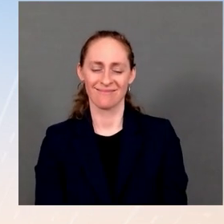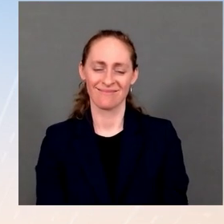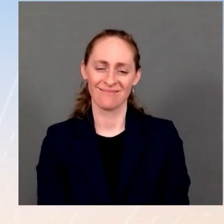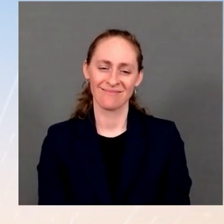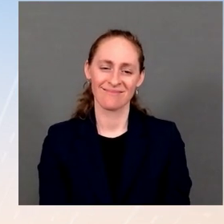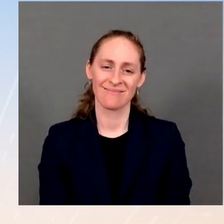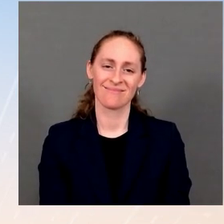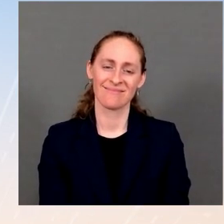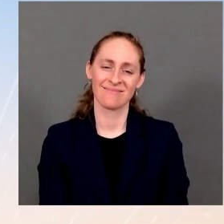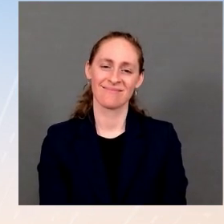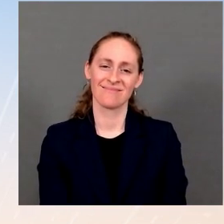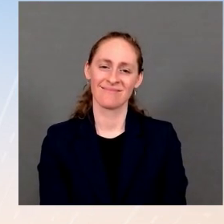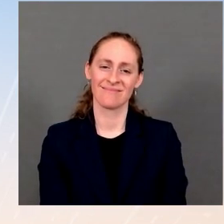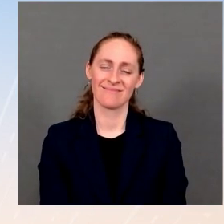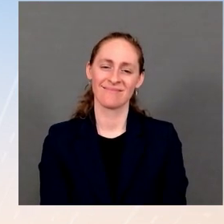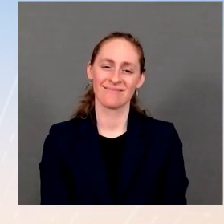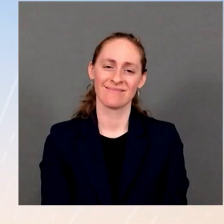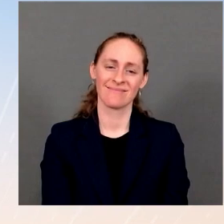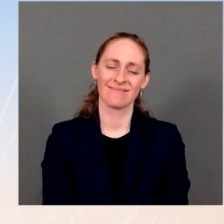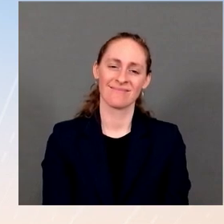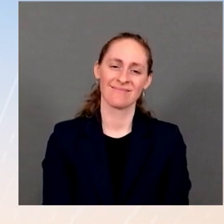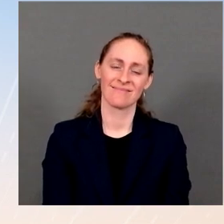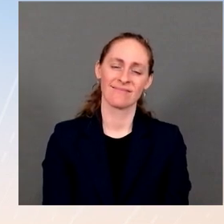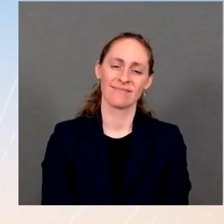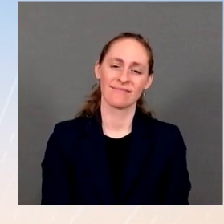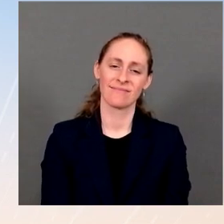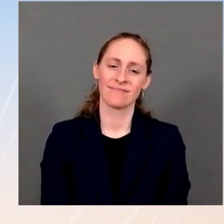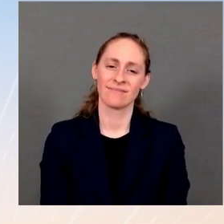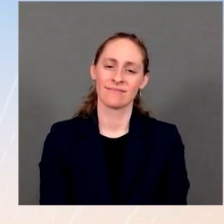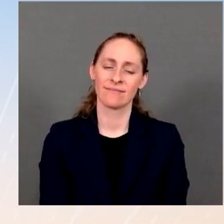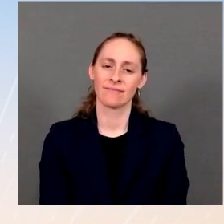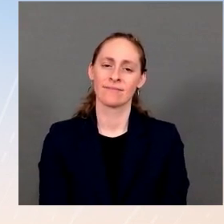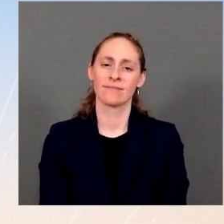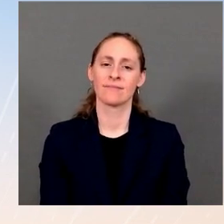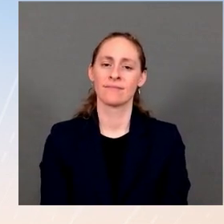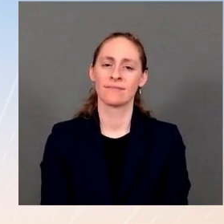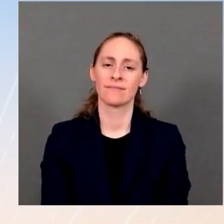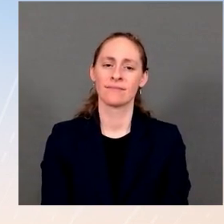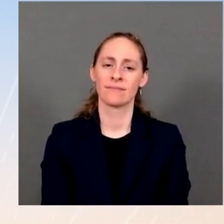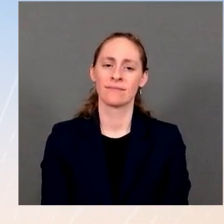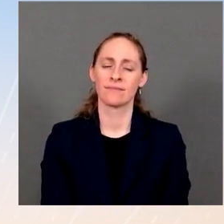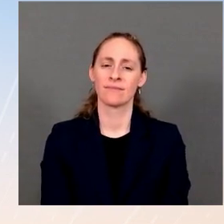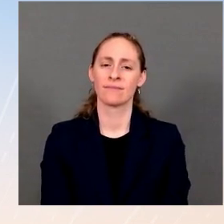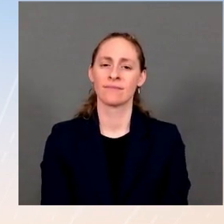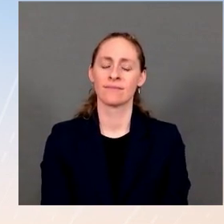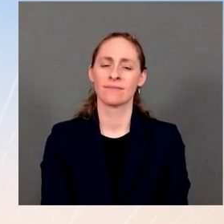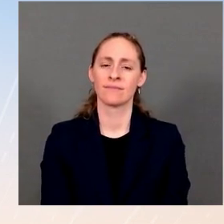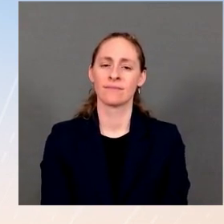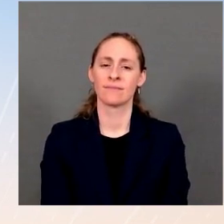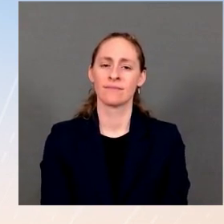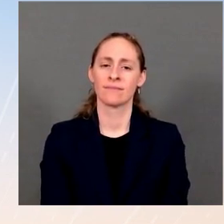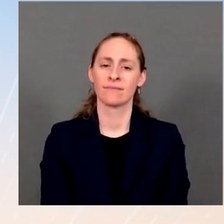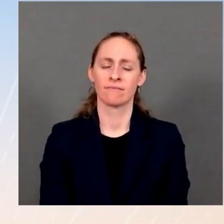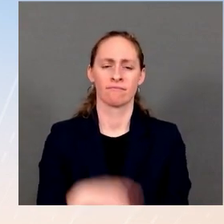Ms. Jean-Pierre: Yeah, so, just to step back for a second and look at the big picture of what we've been dealing here -- dealing with here: